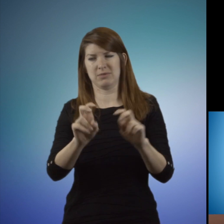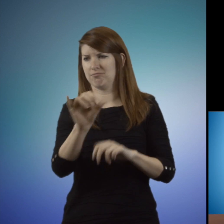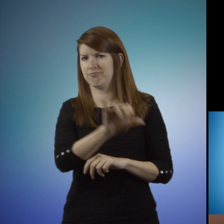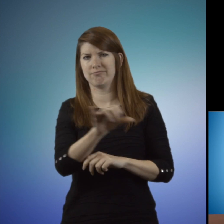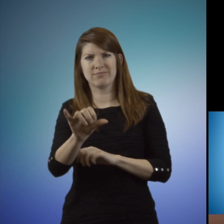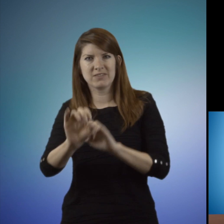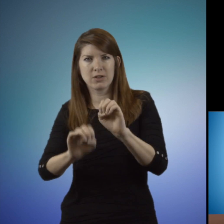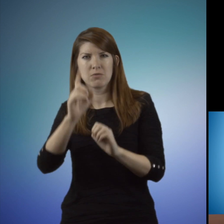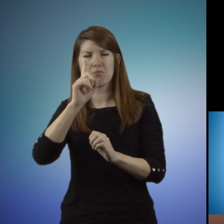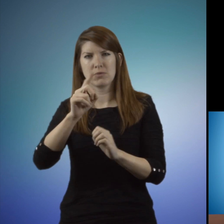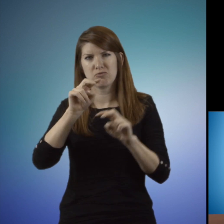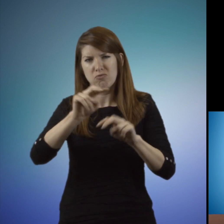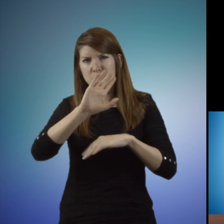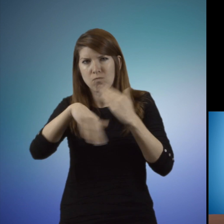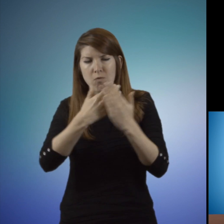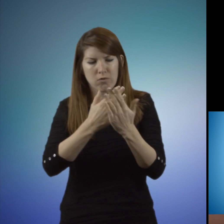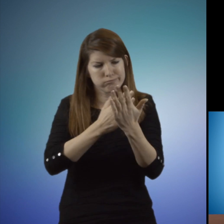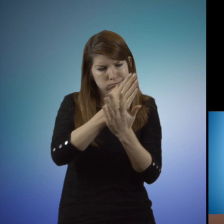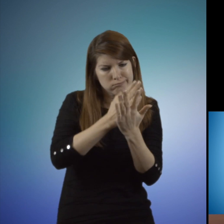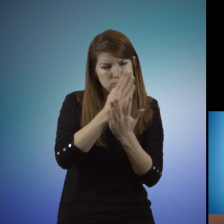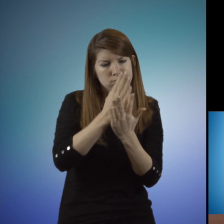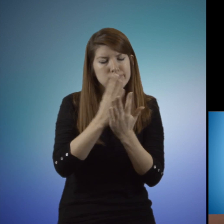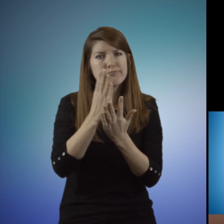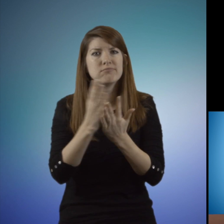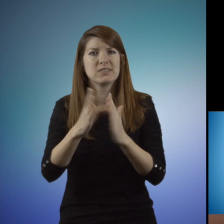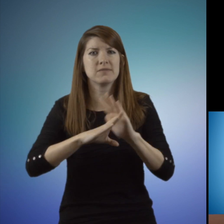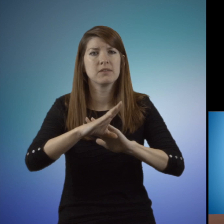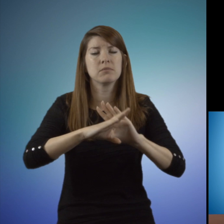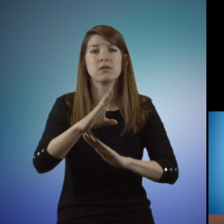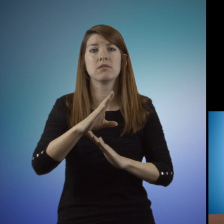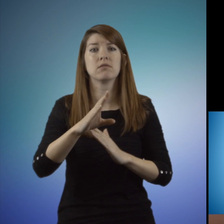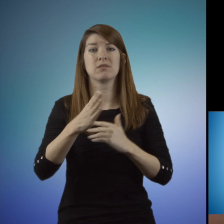Whether or not we think they're related to the diagnosis of hearing loss or not.